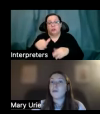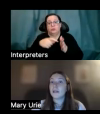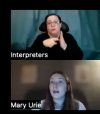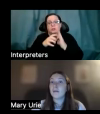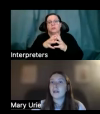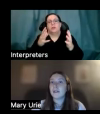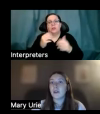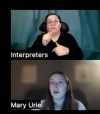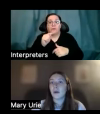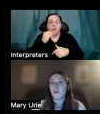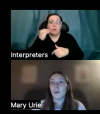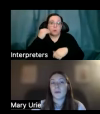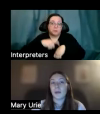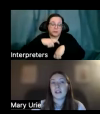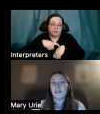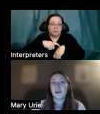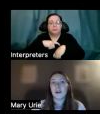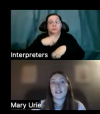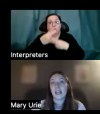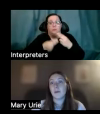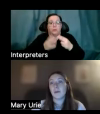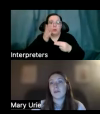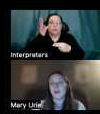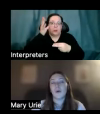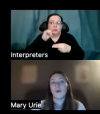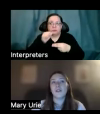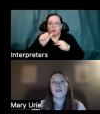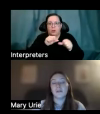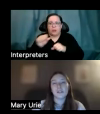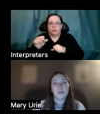home time. And so both parents aren't able to hold full time